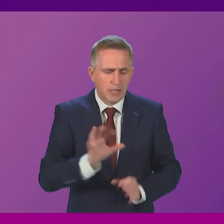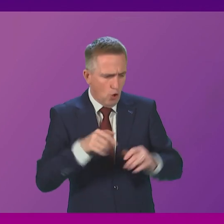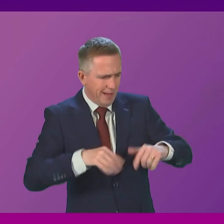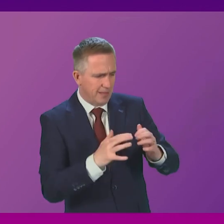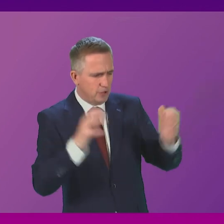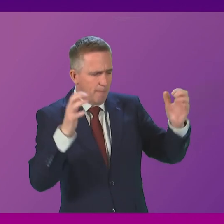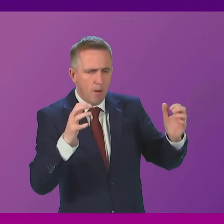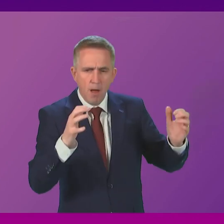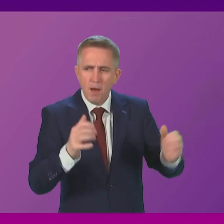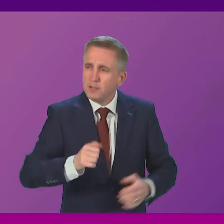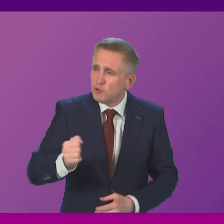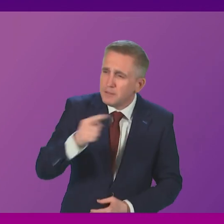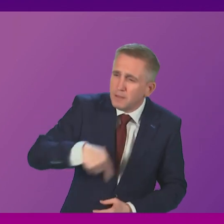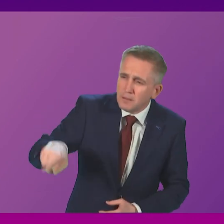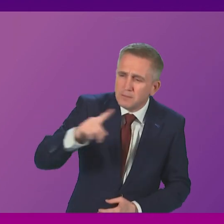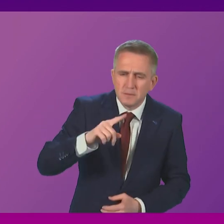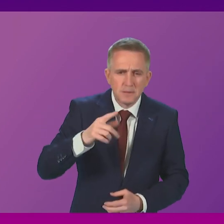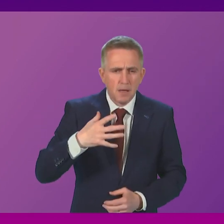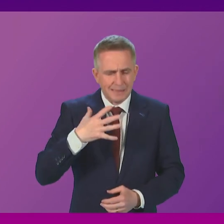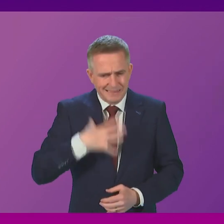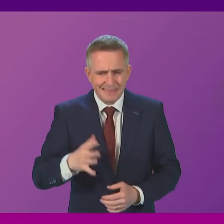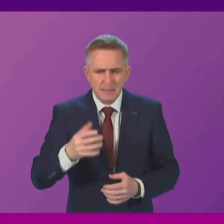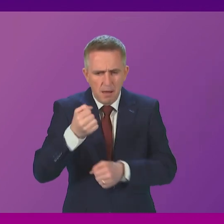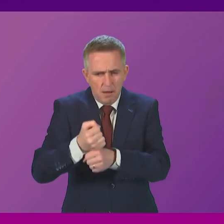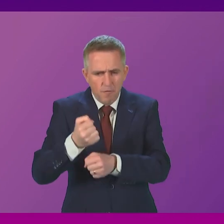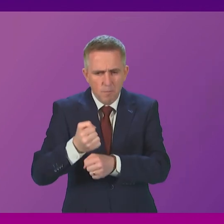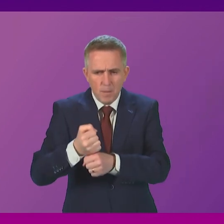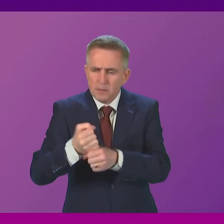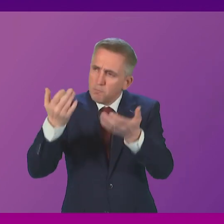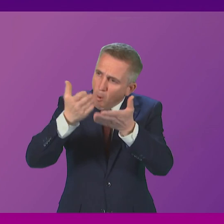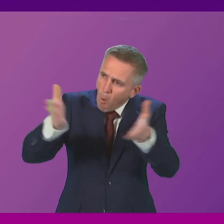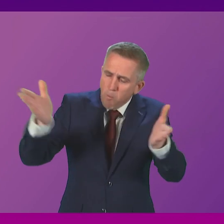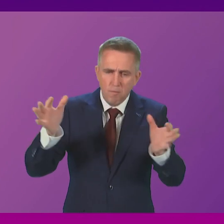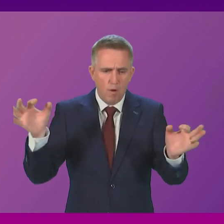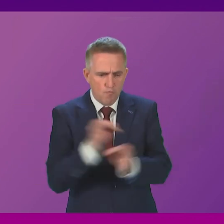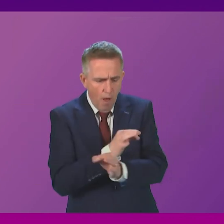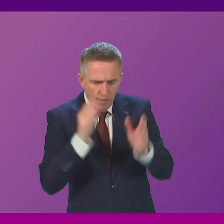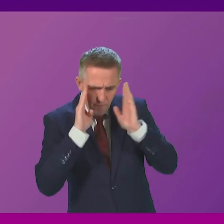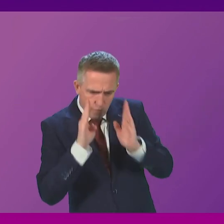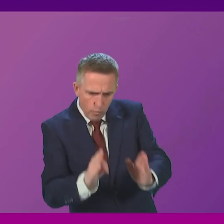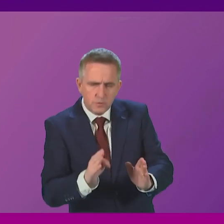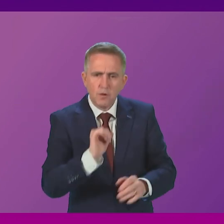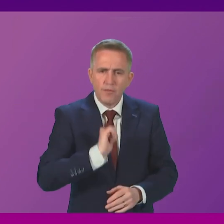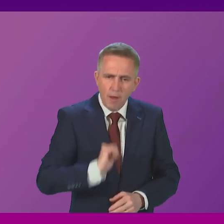People across the country deserve better than a Government that is focused on its own priorities rather than the people’s.